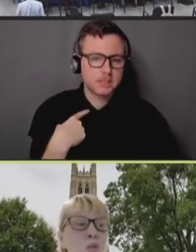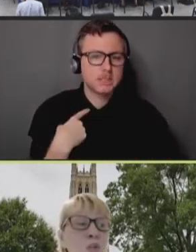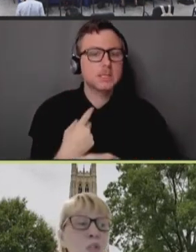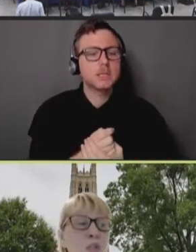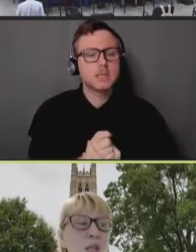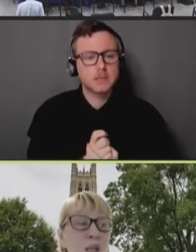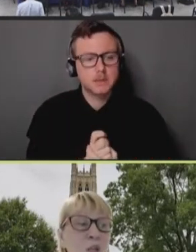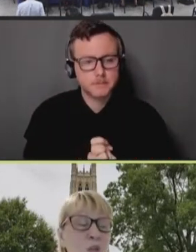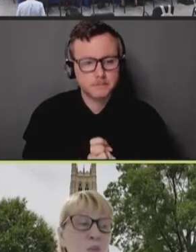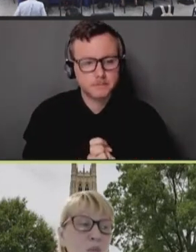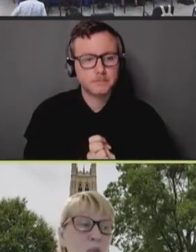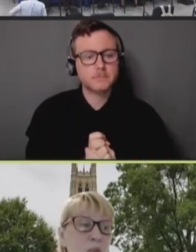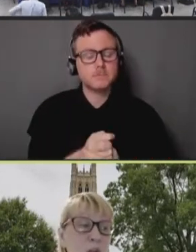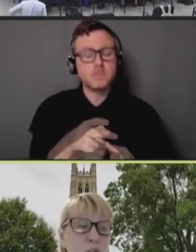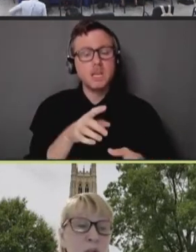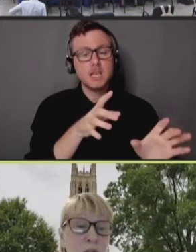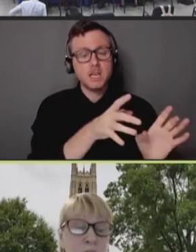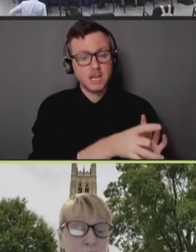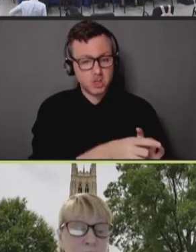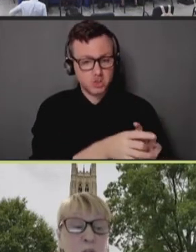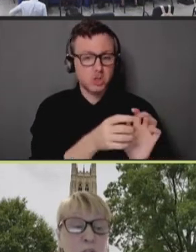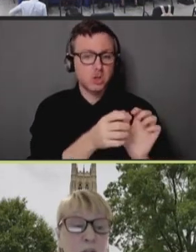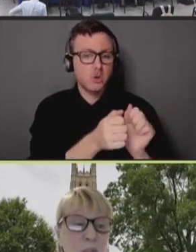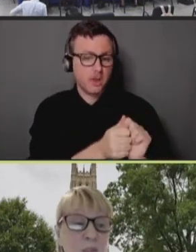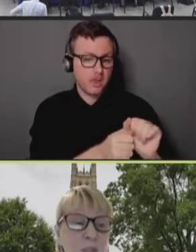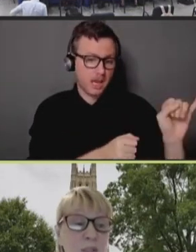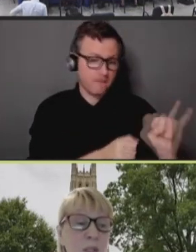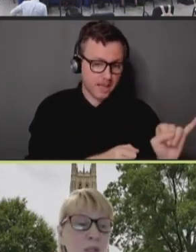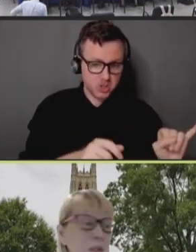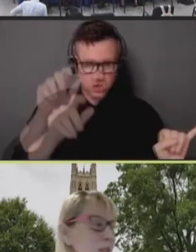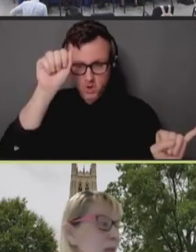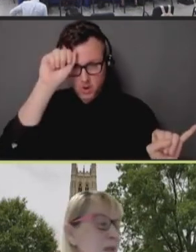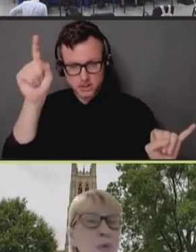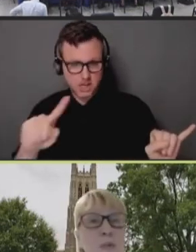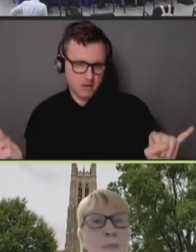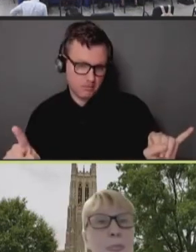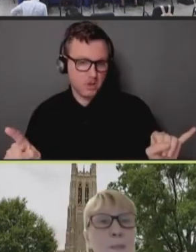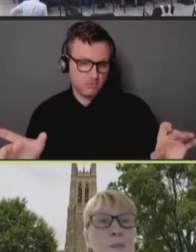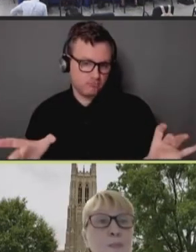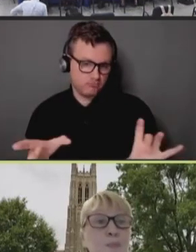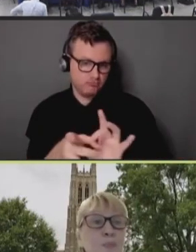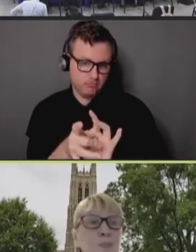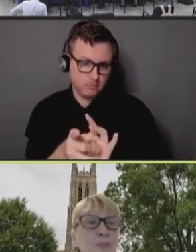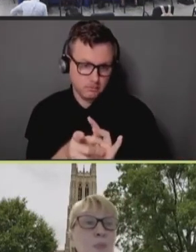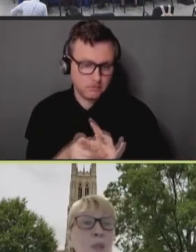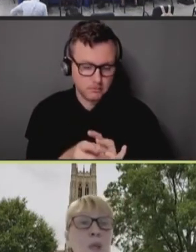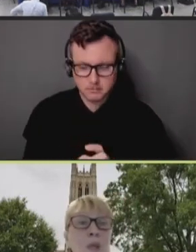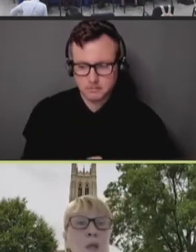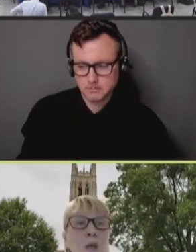to this connection between infection and Alzheimer's disease. Next slide, please.